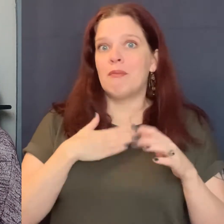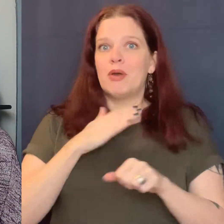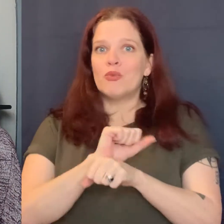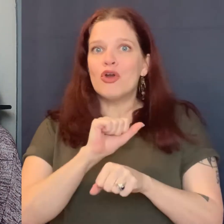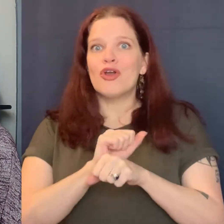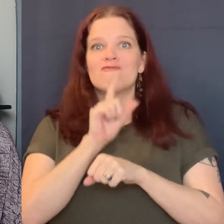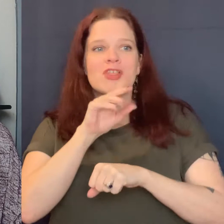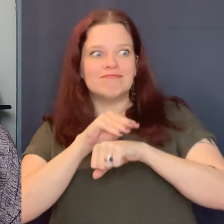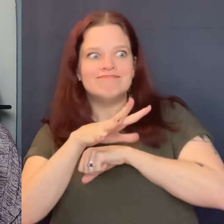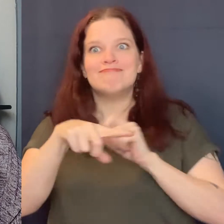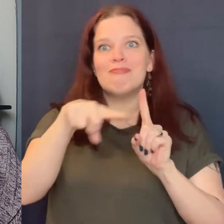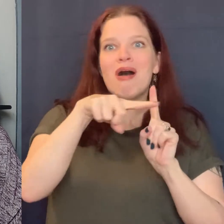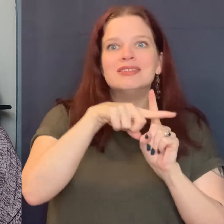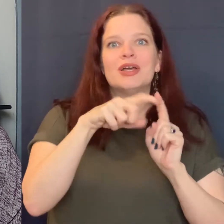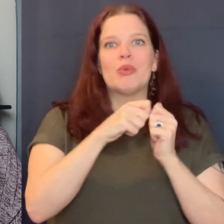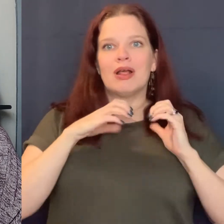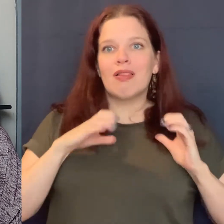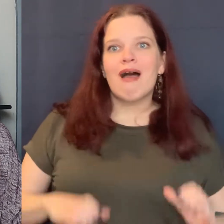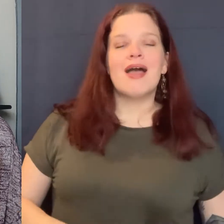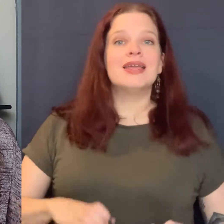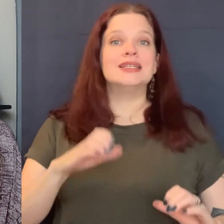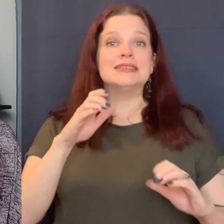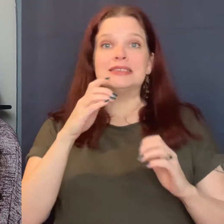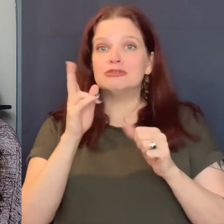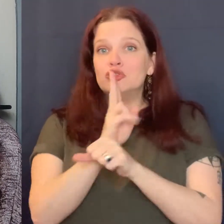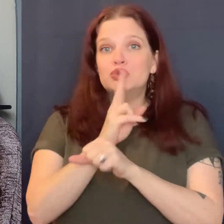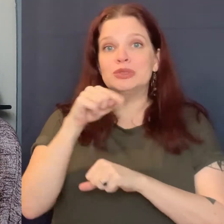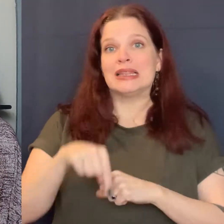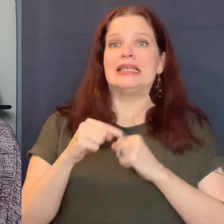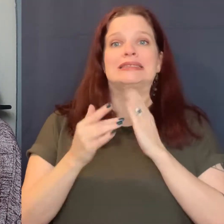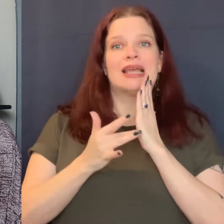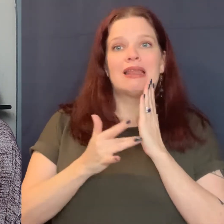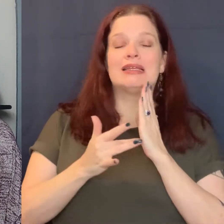really positive benefits when I work with clients who implement some positive psychology techniques.